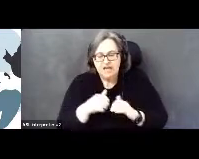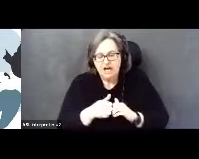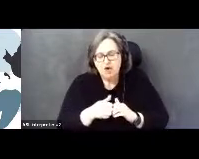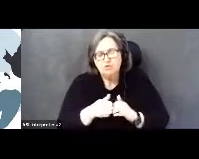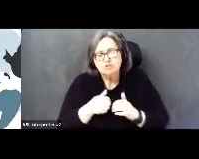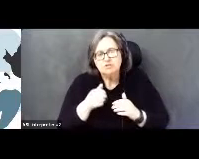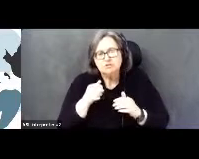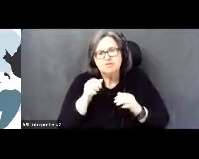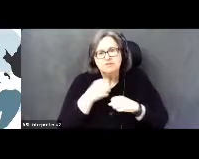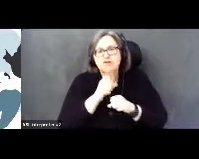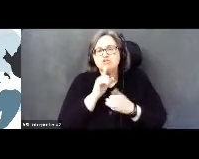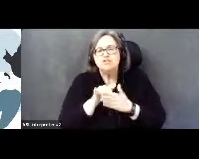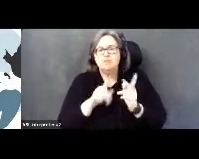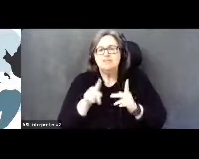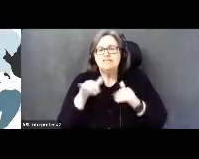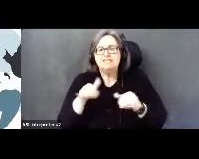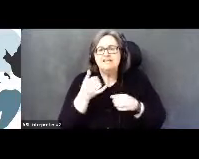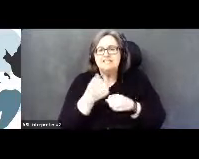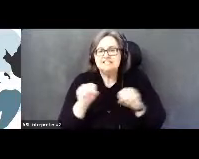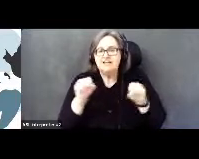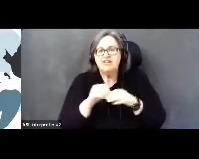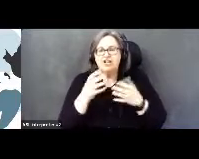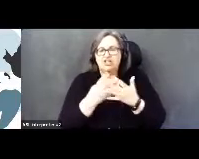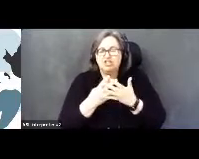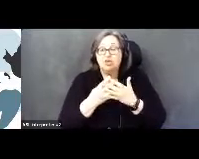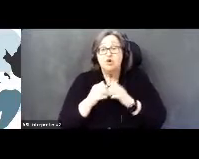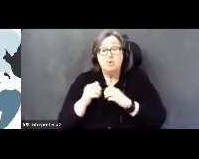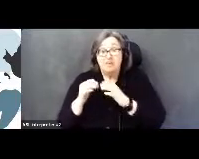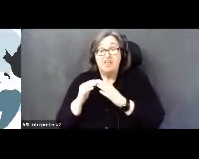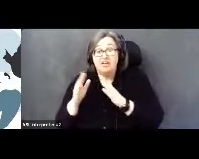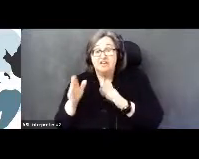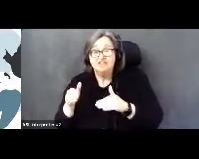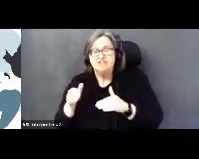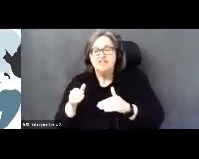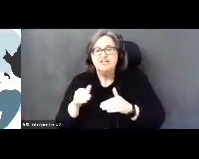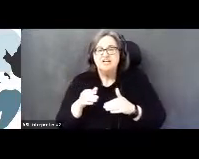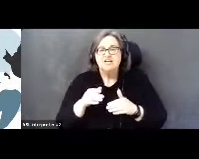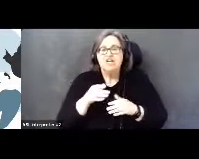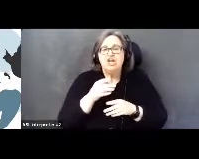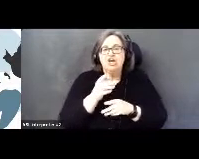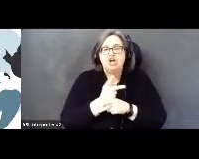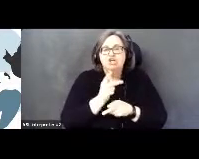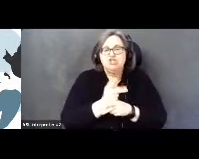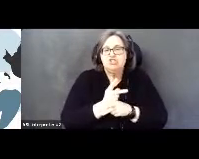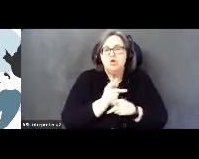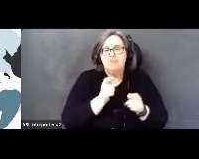the jail, both in housing as well as custodial management of folks, so that folks are not